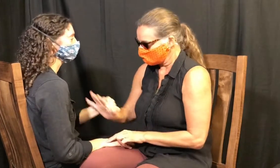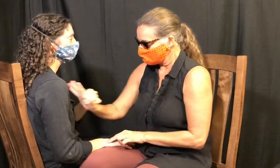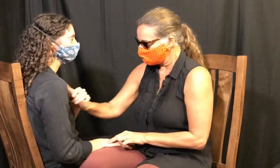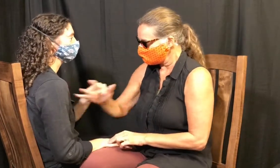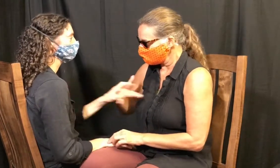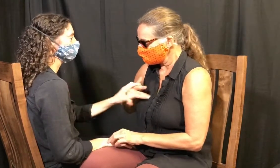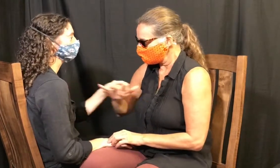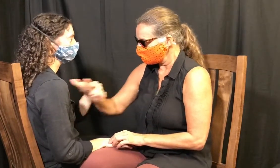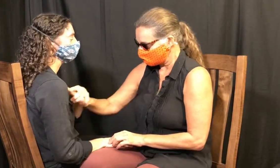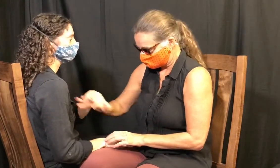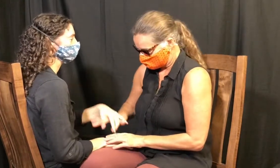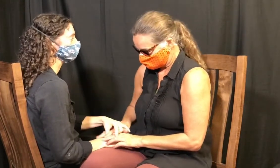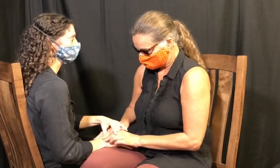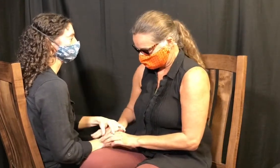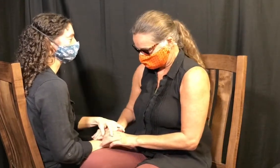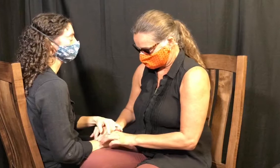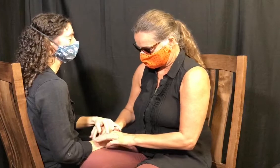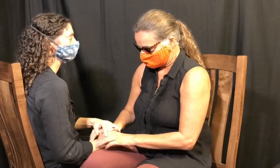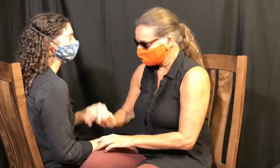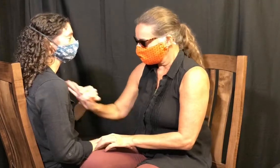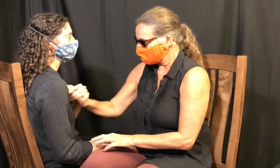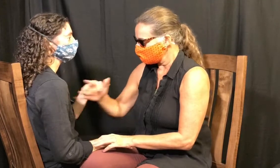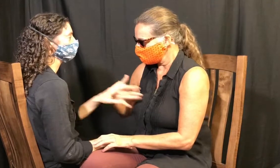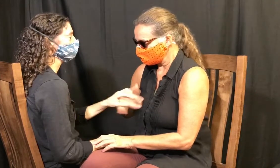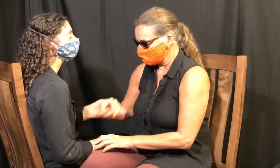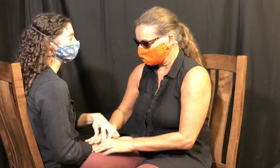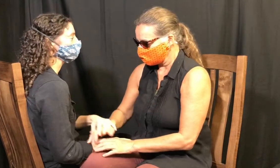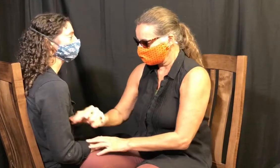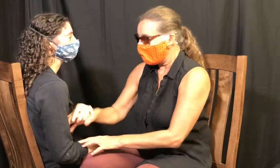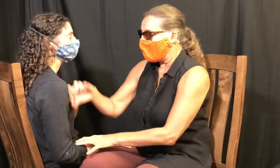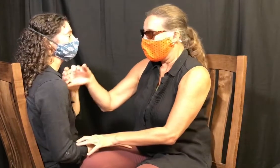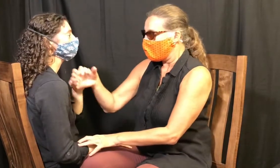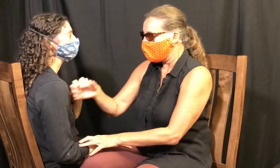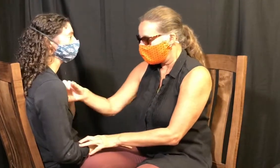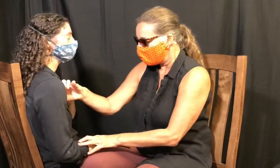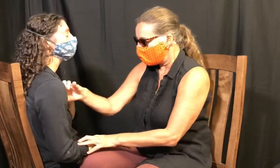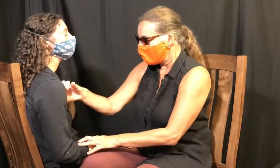We walked together, experienced our environment together, and when we got to the refrigerator,